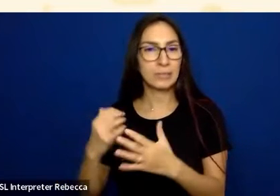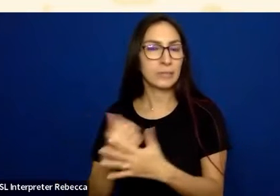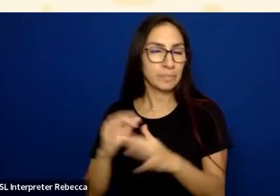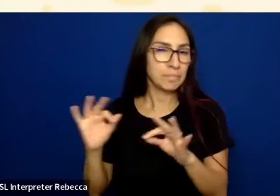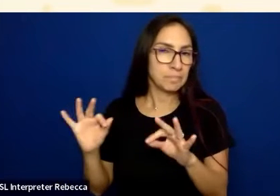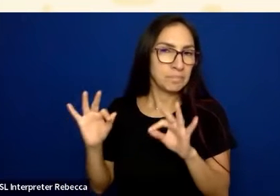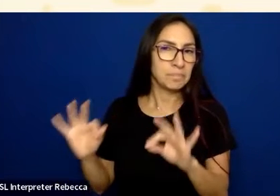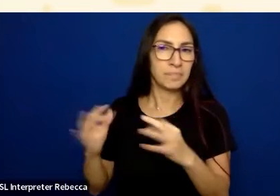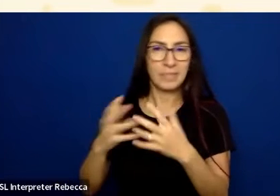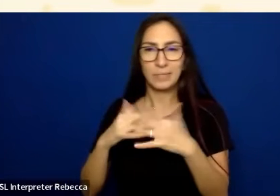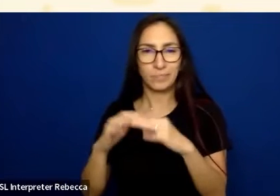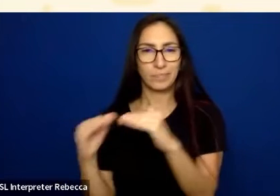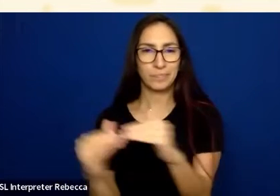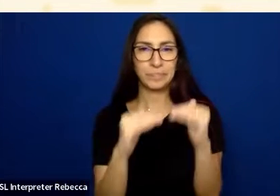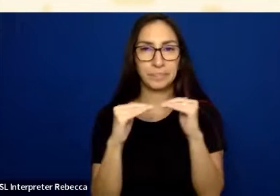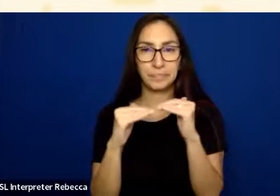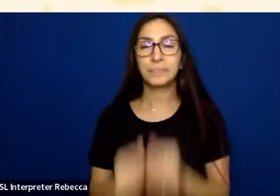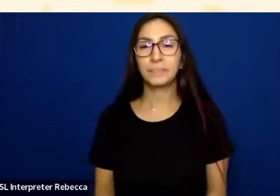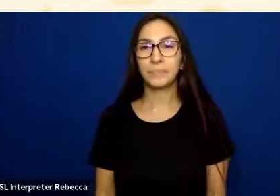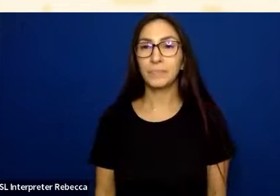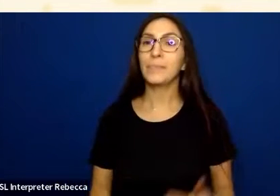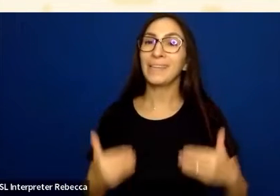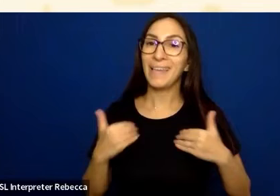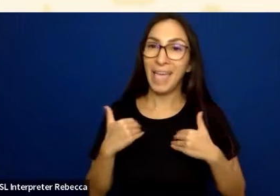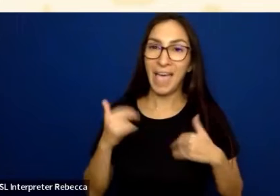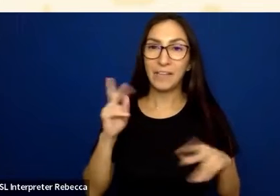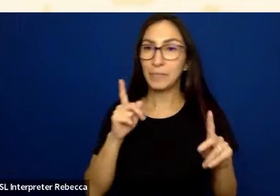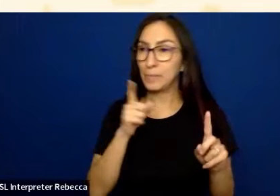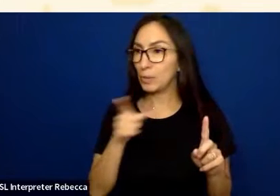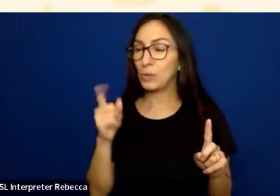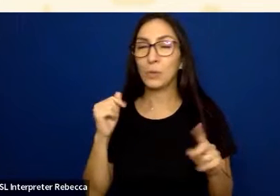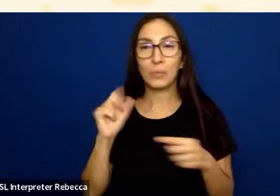We have people with disabilities as part of our team,